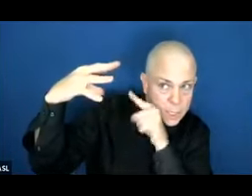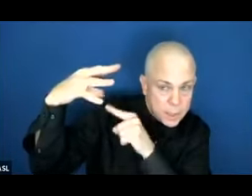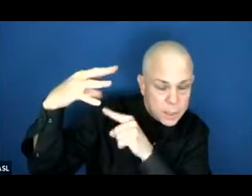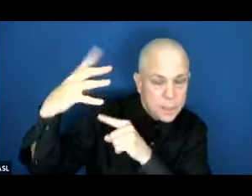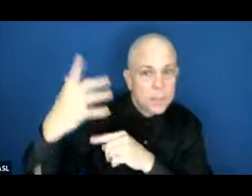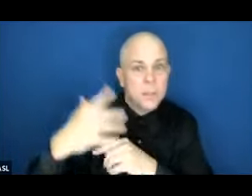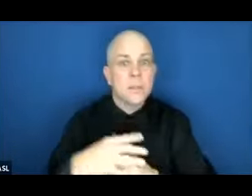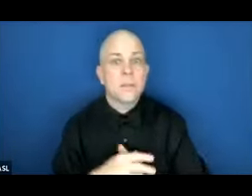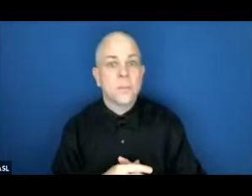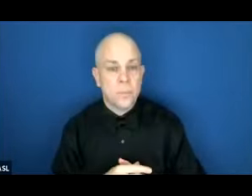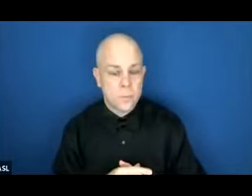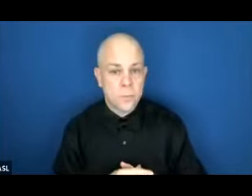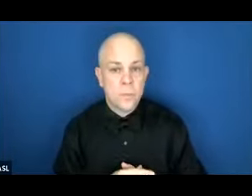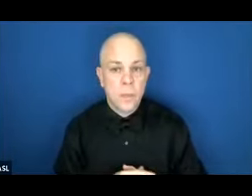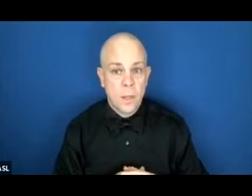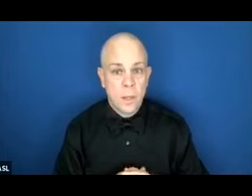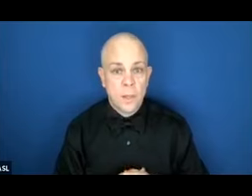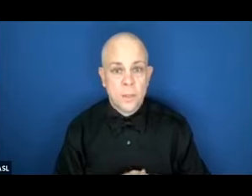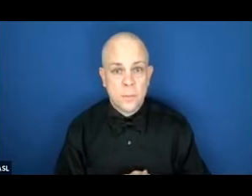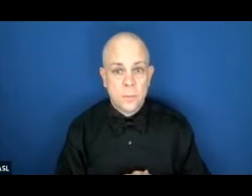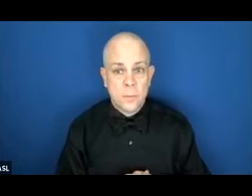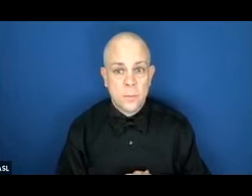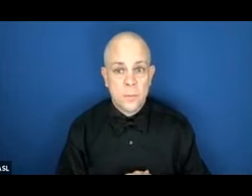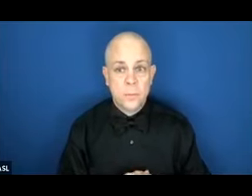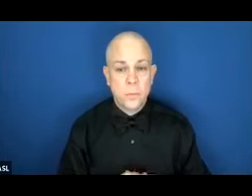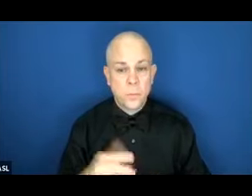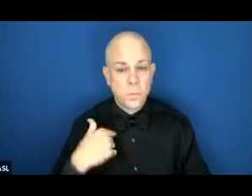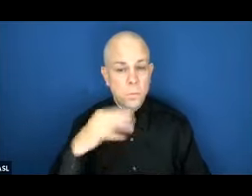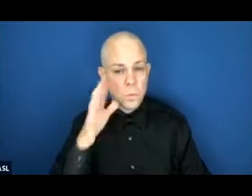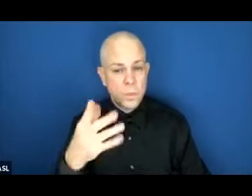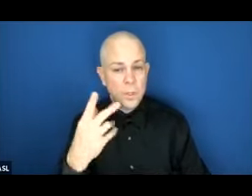a little bit more activity than we saw a couple days ago